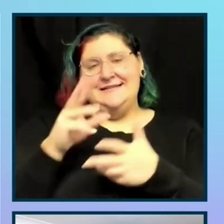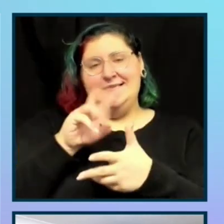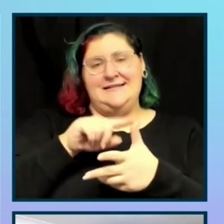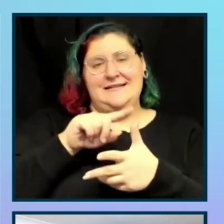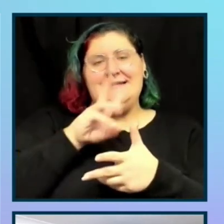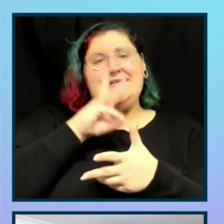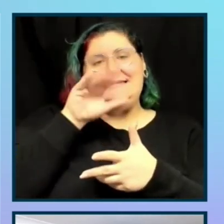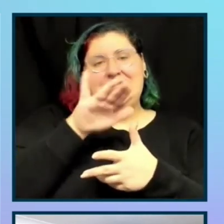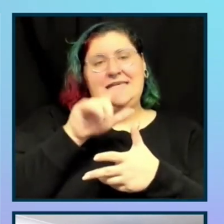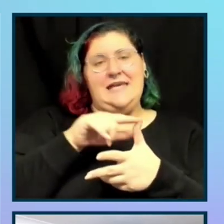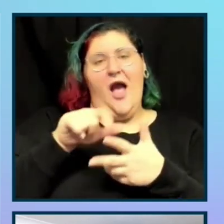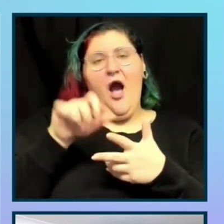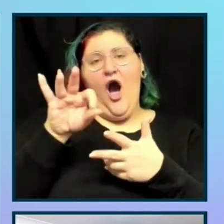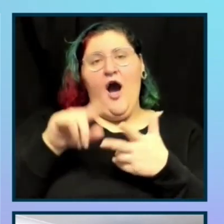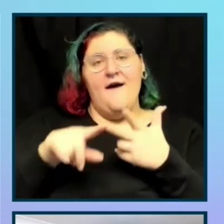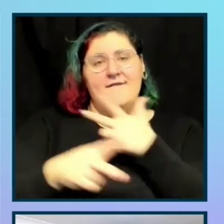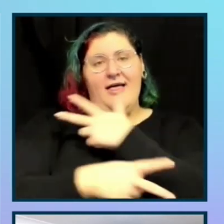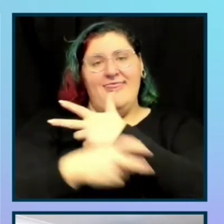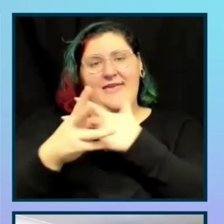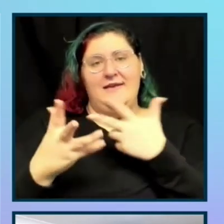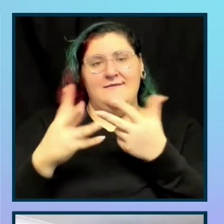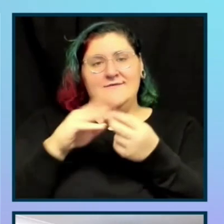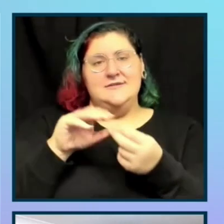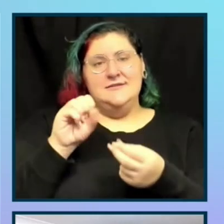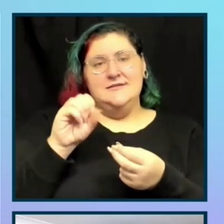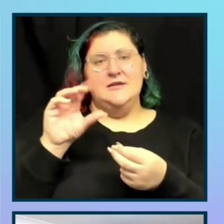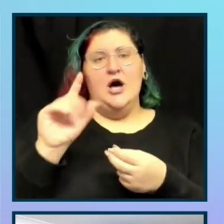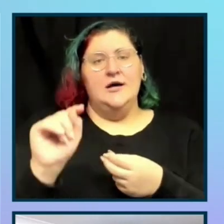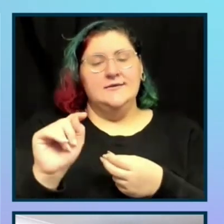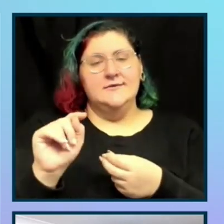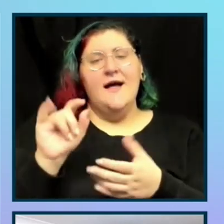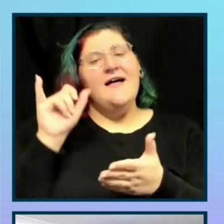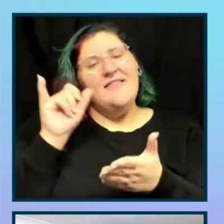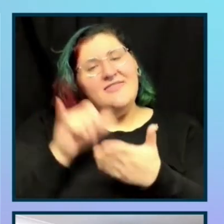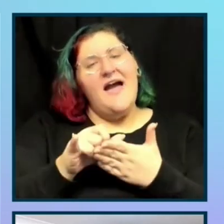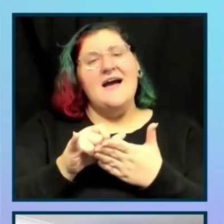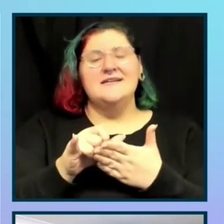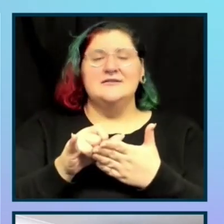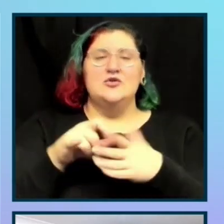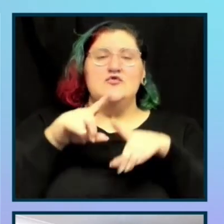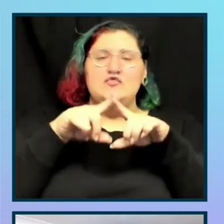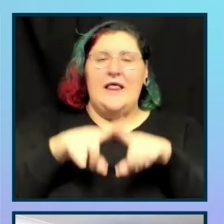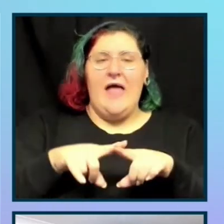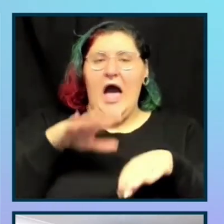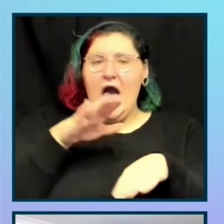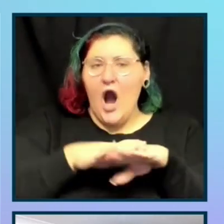is pretty much the same relying on competent crew callouts to get anywhere.